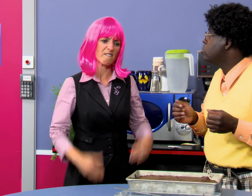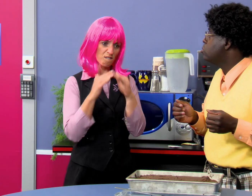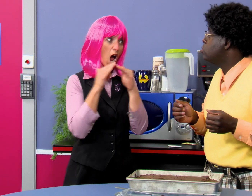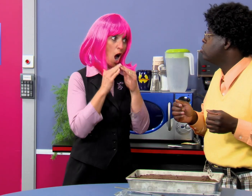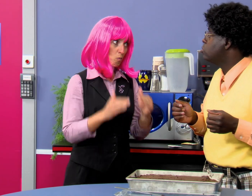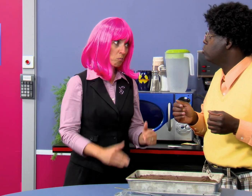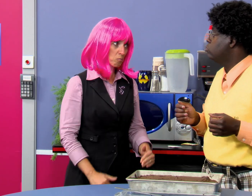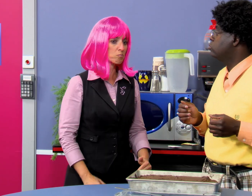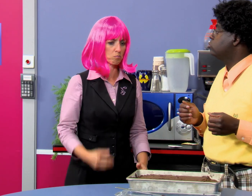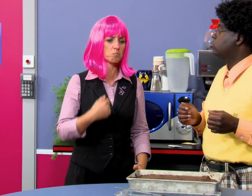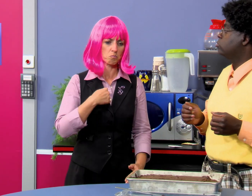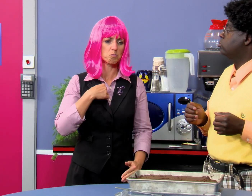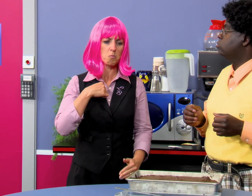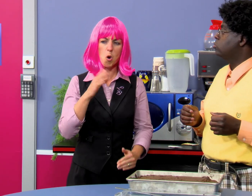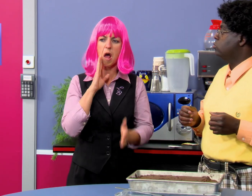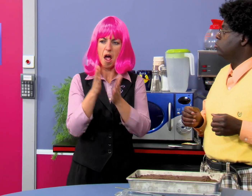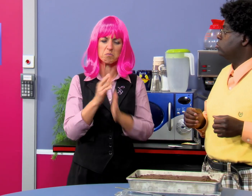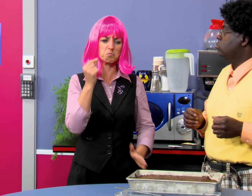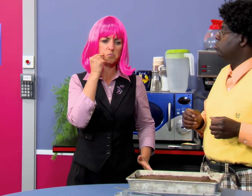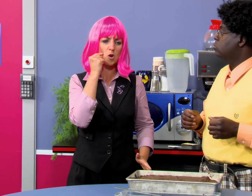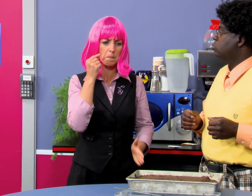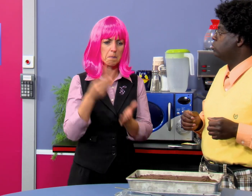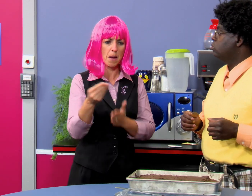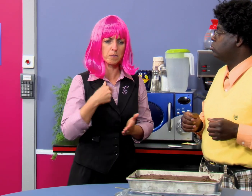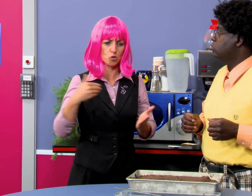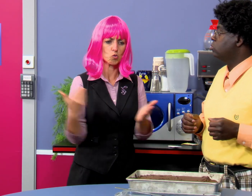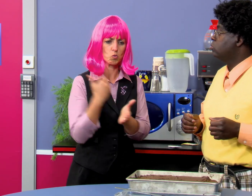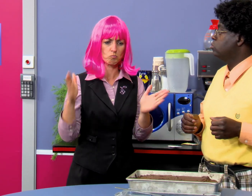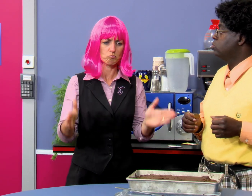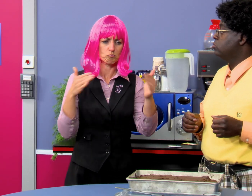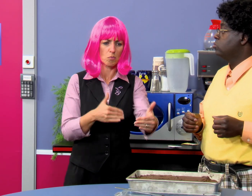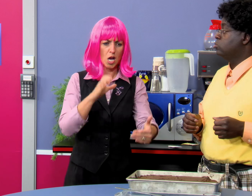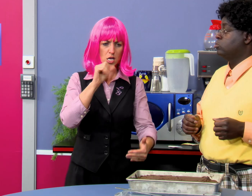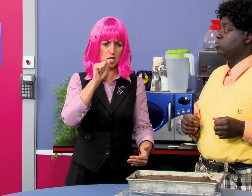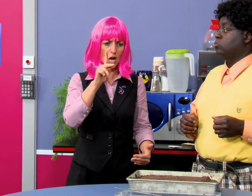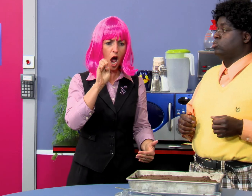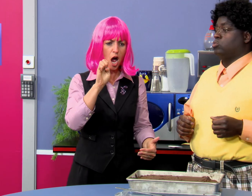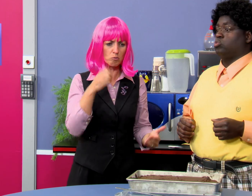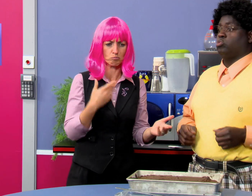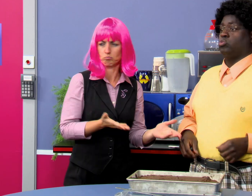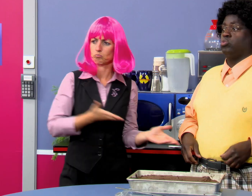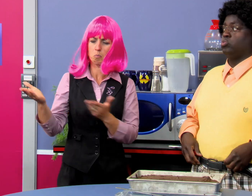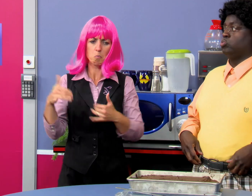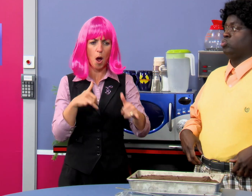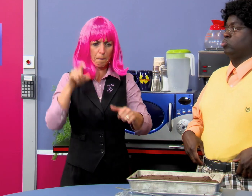FAIR. I WILL ASK PAULA TO BUY ME A NEW SHEET CAKE TO BRING TO MY PARTY.